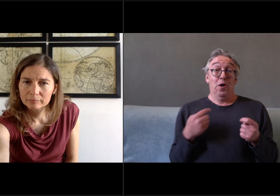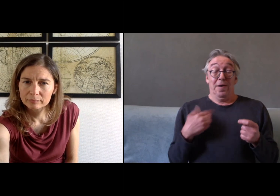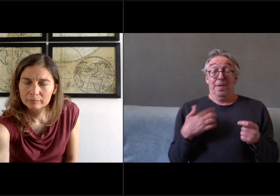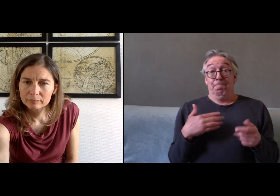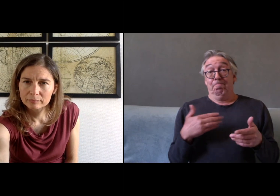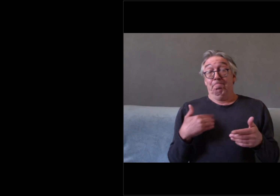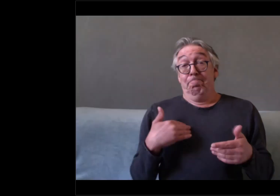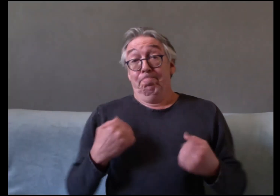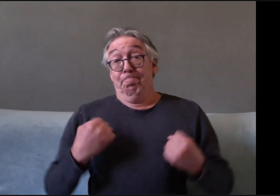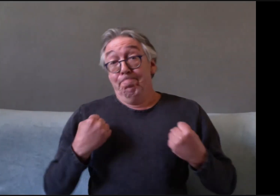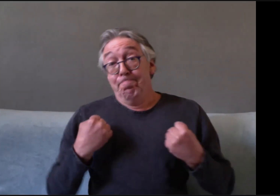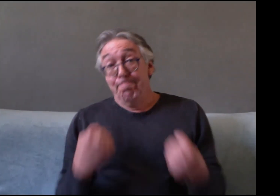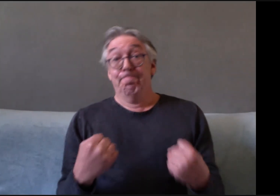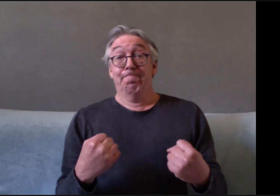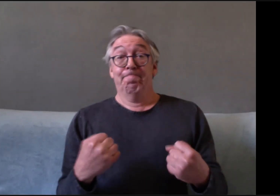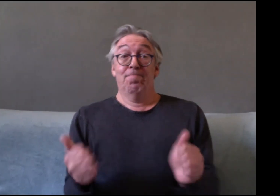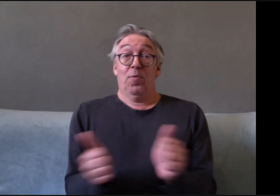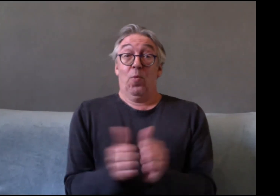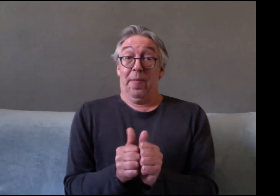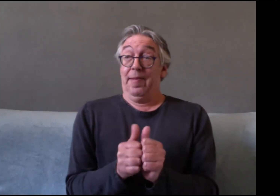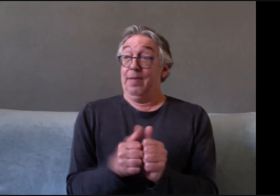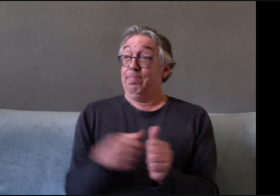[IN OTHER LANGUAGE]